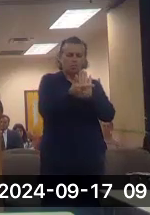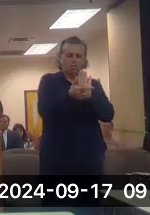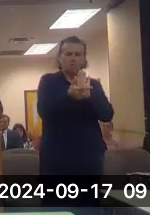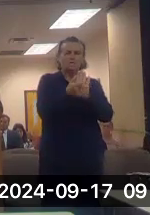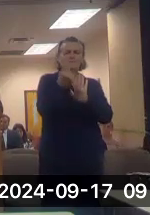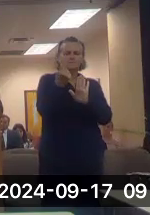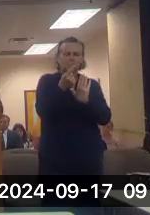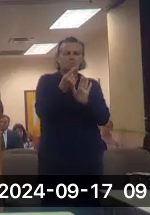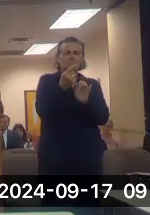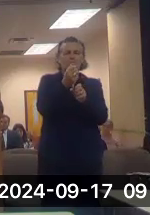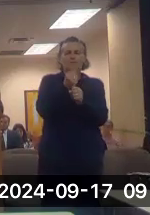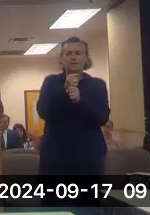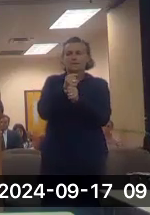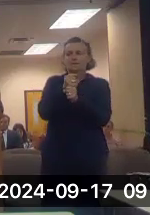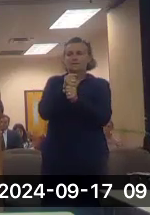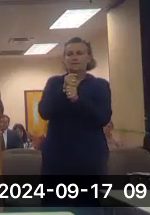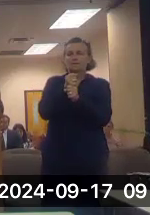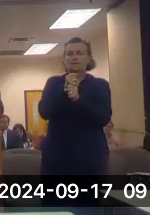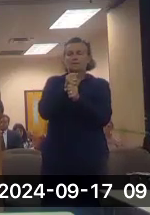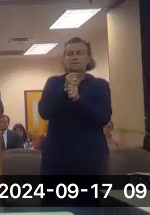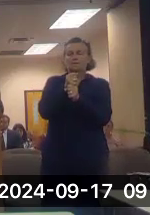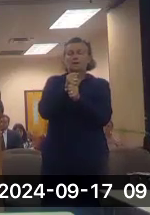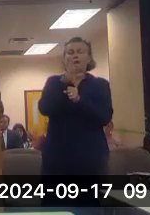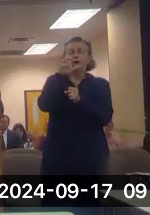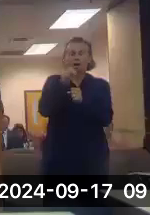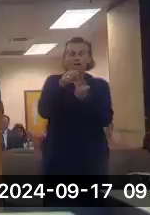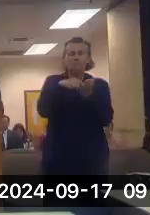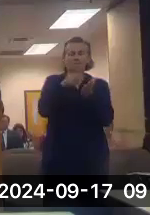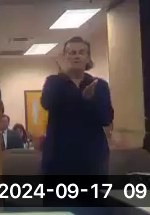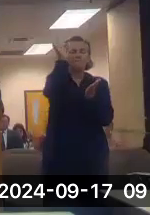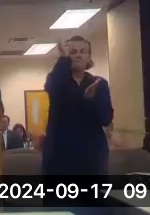Reginald Parson: someone from taking Reginald Parson: unpaid Federal leave